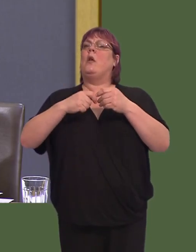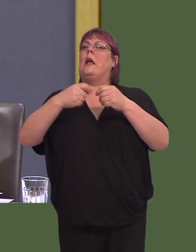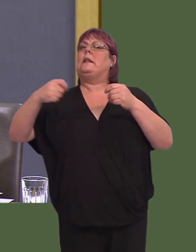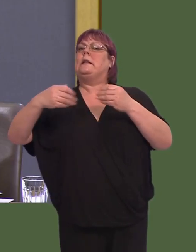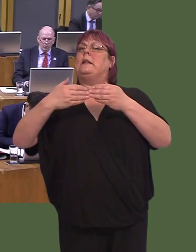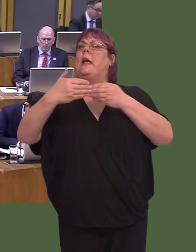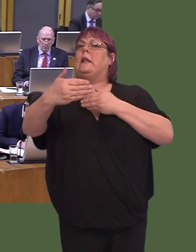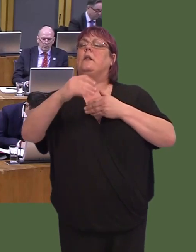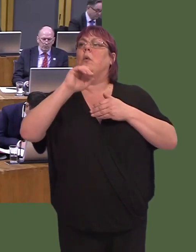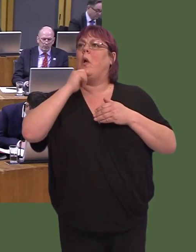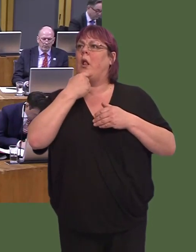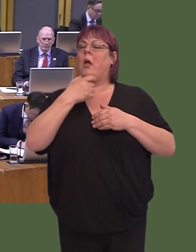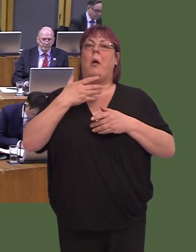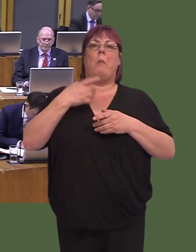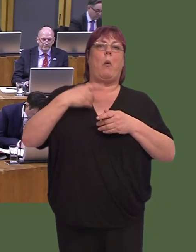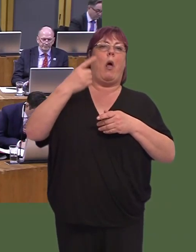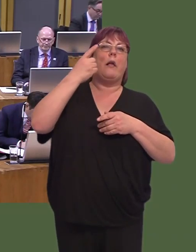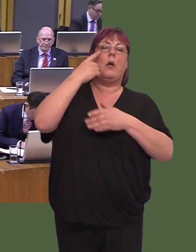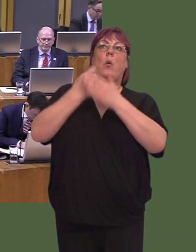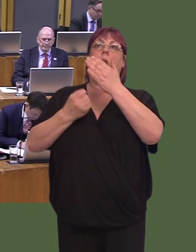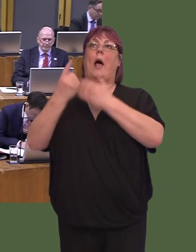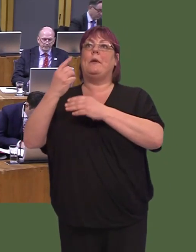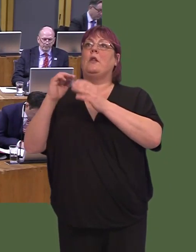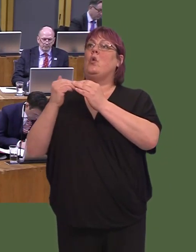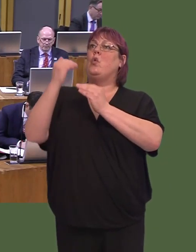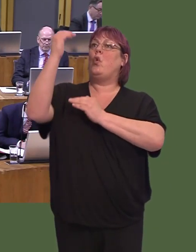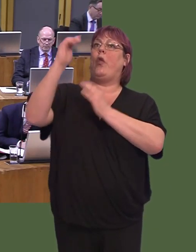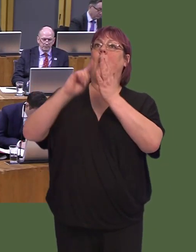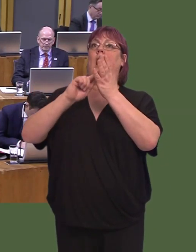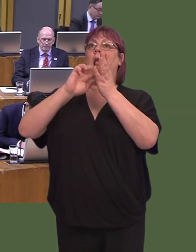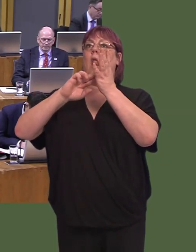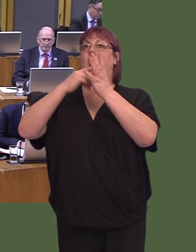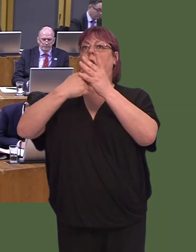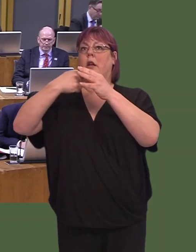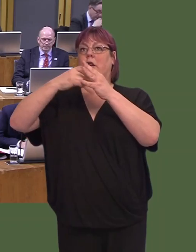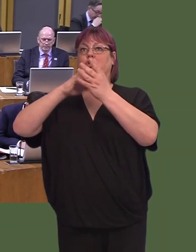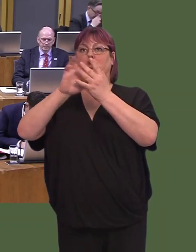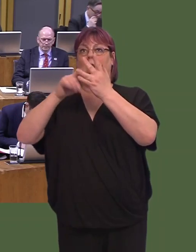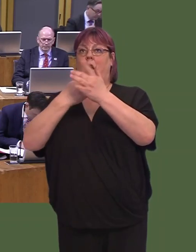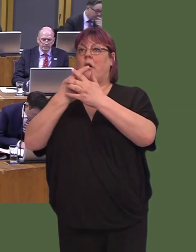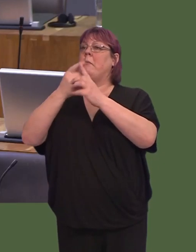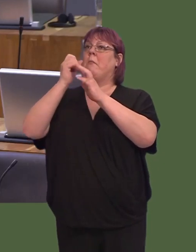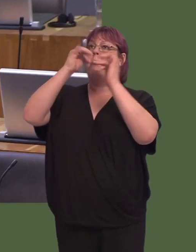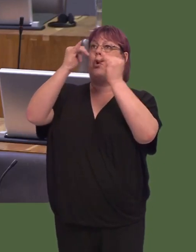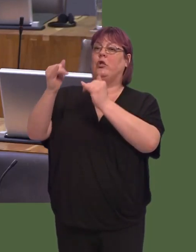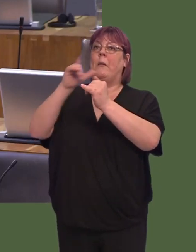We will, however, be watching with keen interest the outcome of the North Lanarkshire pilot, which is funded by the local authority, and we'll be looking to consider the evaluations